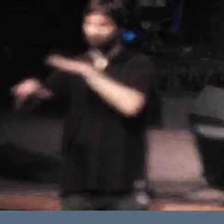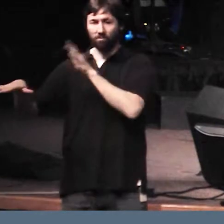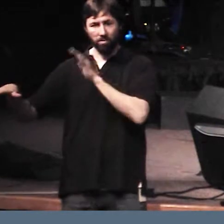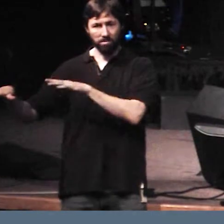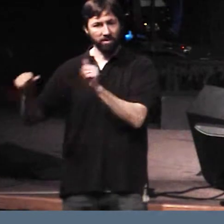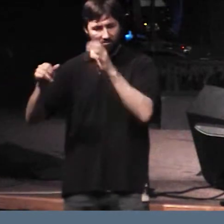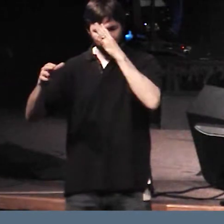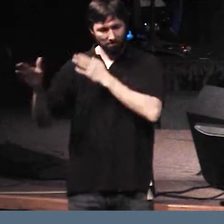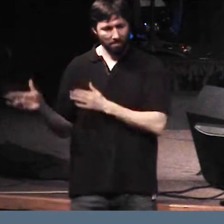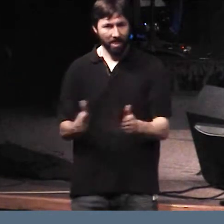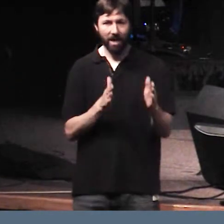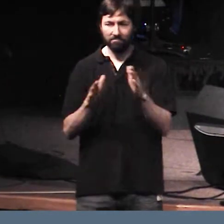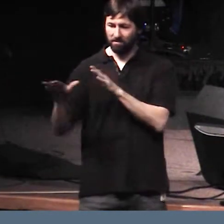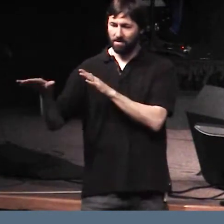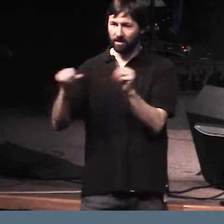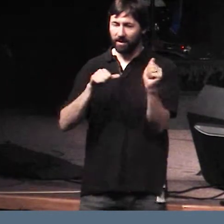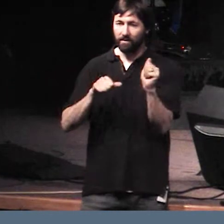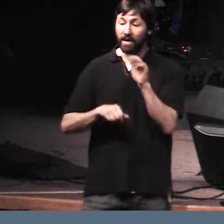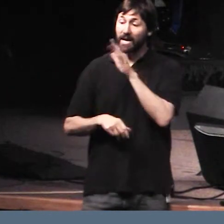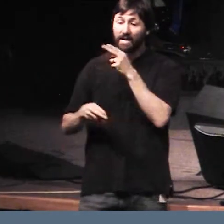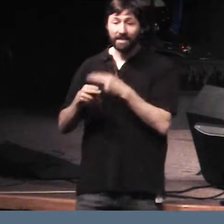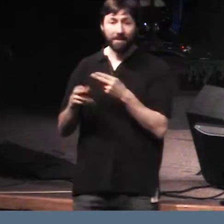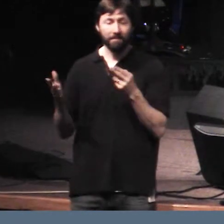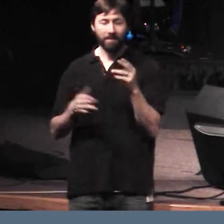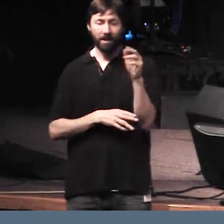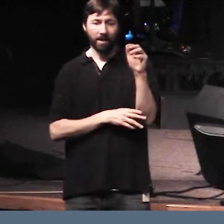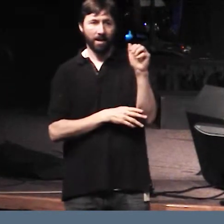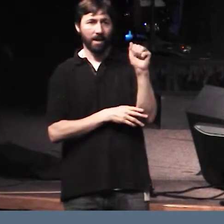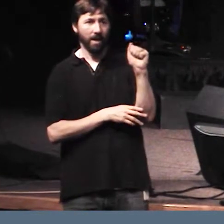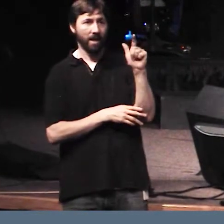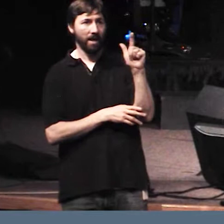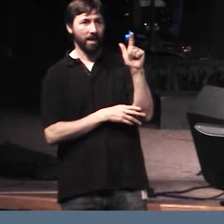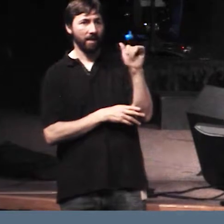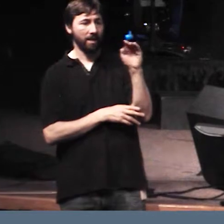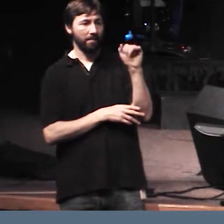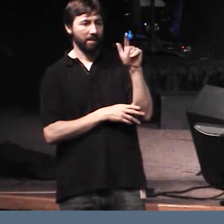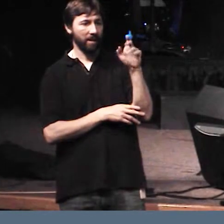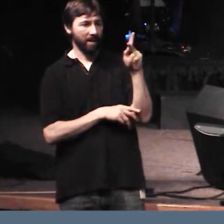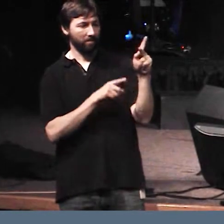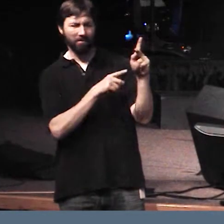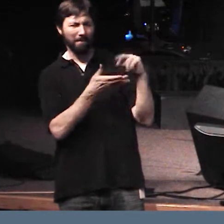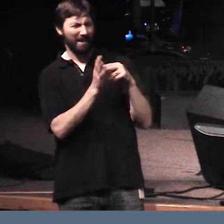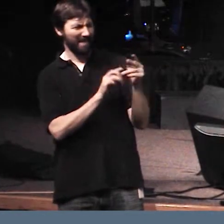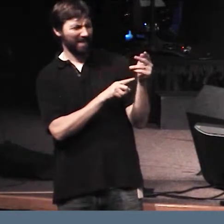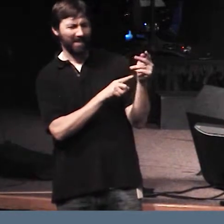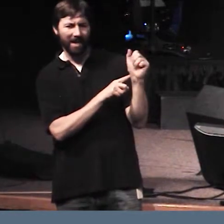He's going to leave town and the interesting thing is that his name is a Elimelech Anybody know what the word Elimelech means well let me tell you